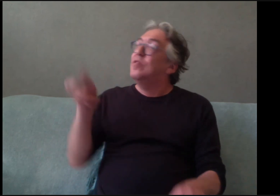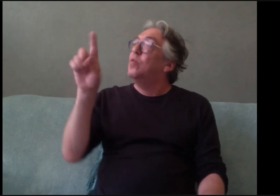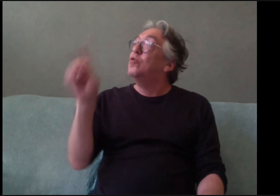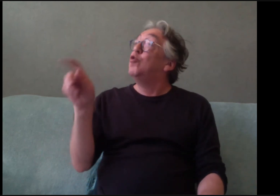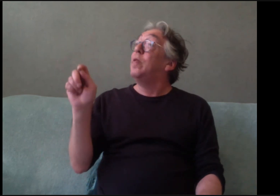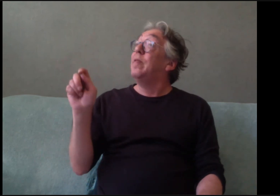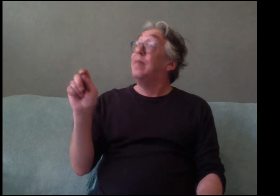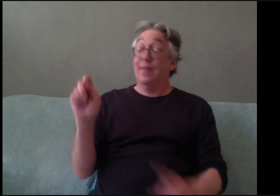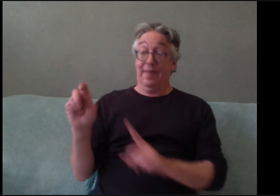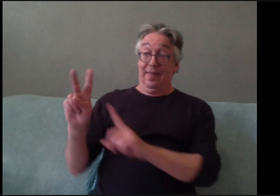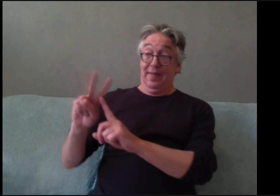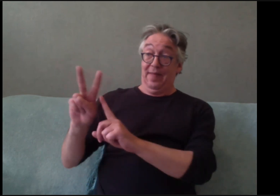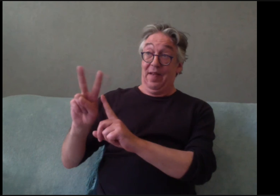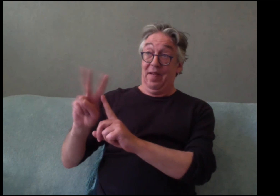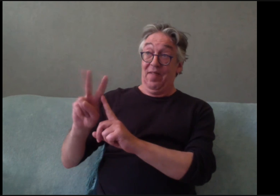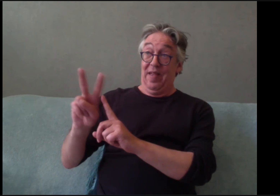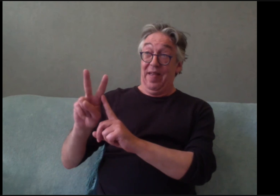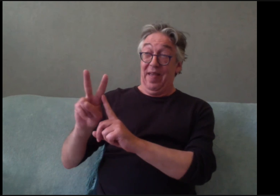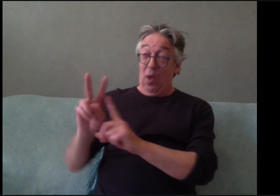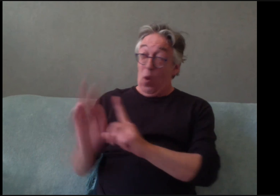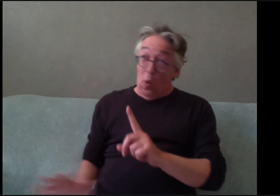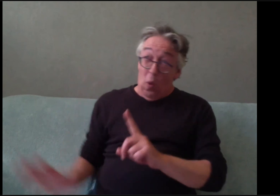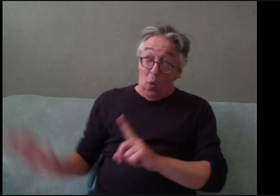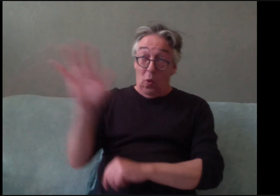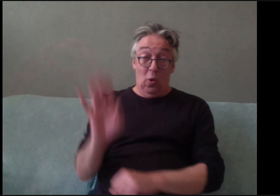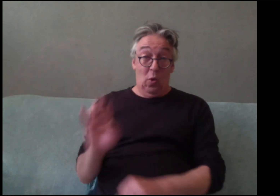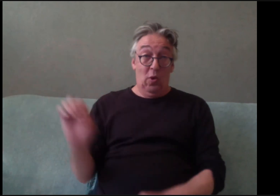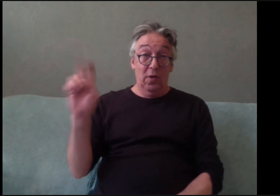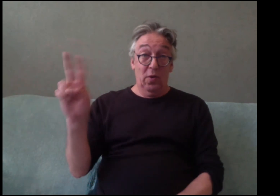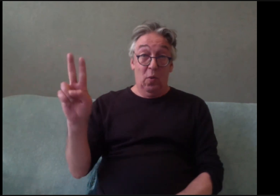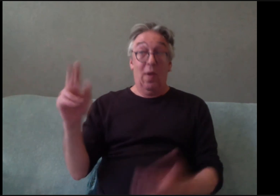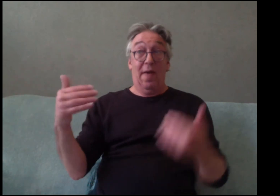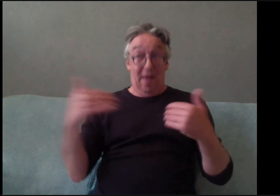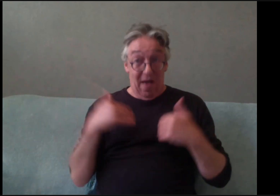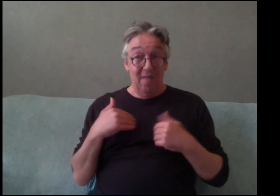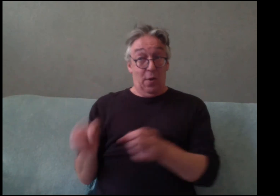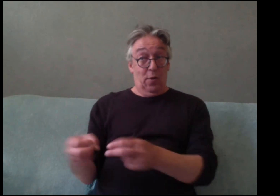the possibility in other countries to have subtitles on television.